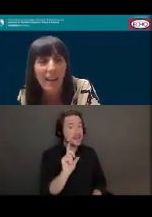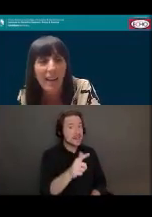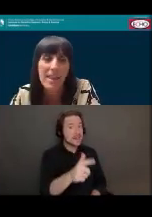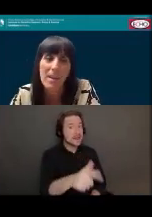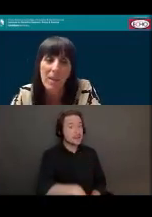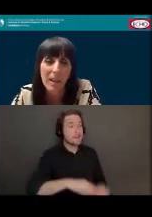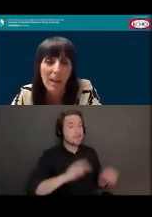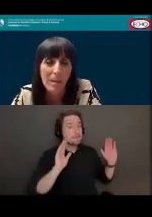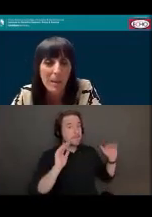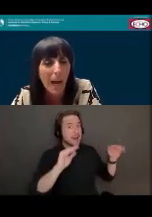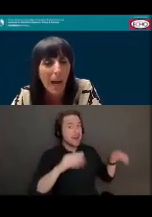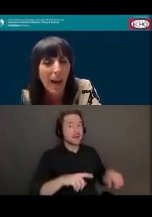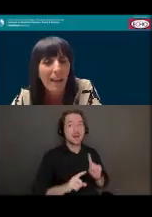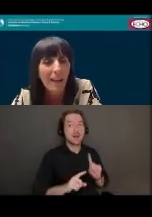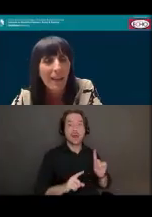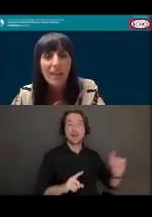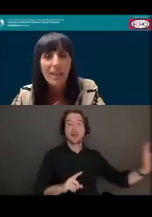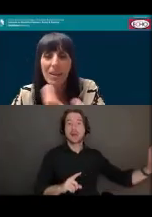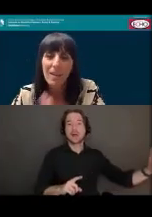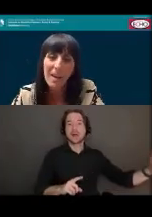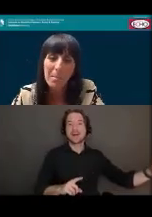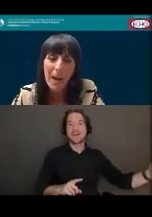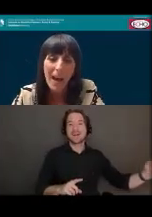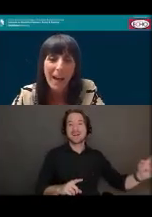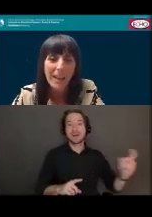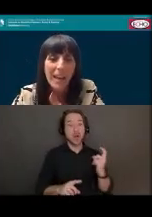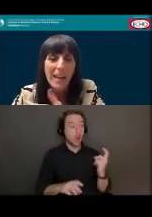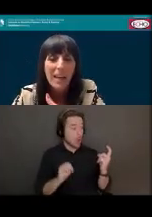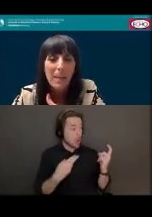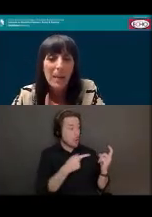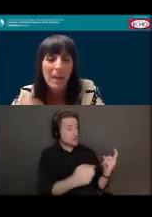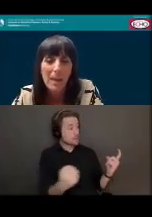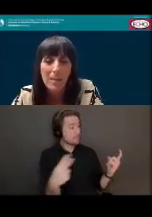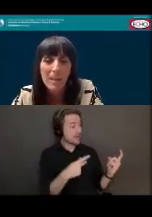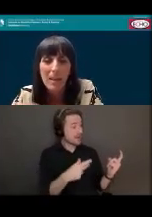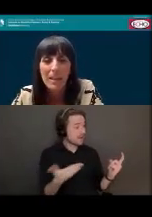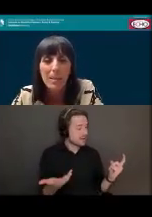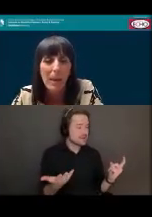And then when he comes back, you came back, it becomes this back